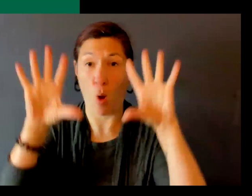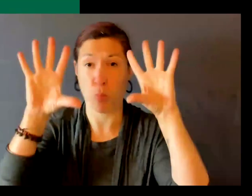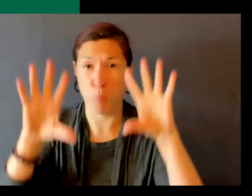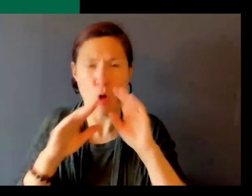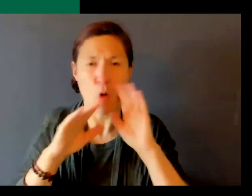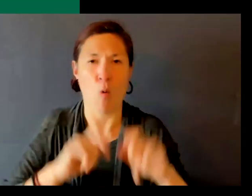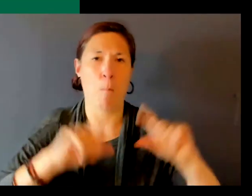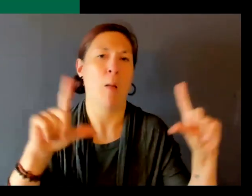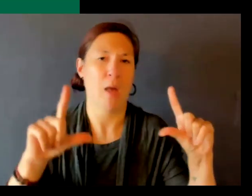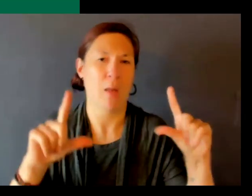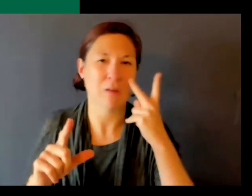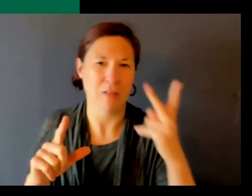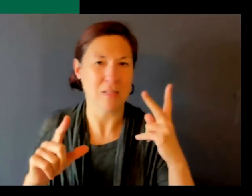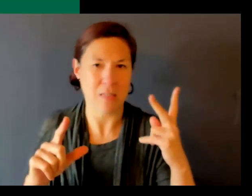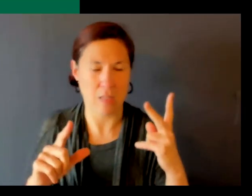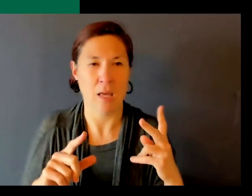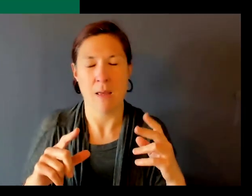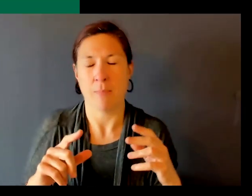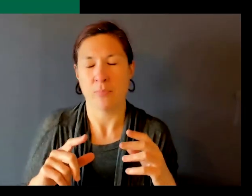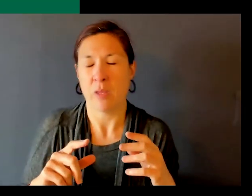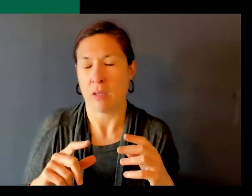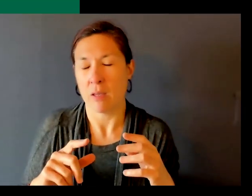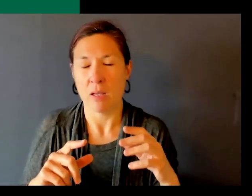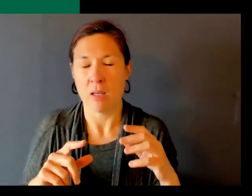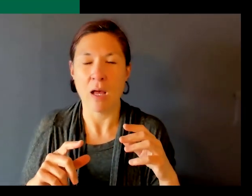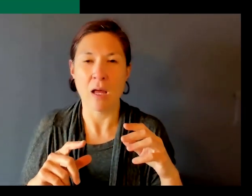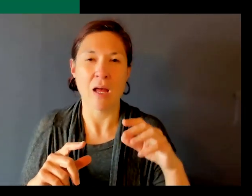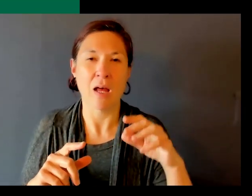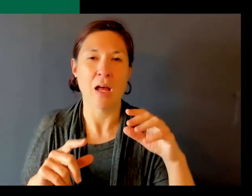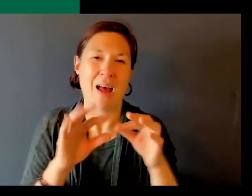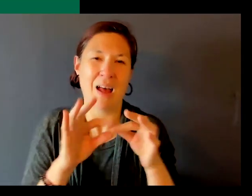(Haitian Creole interpreter introducing themself.)